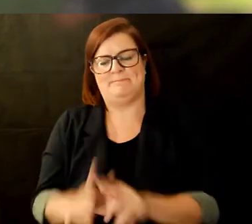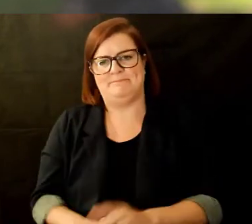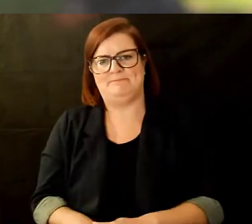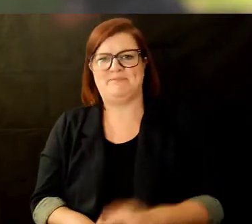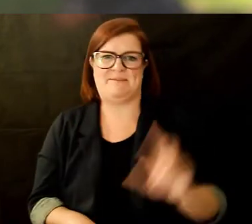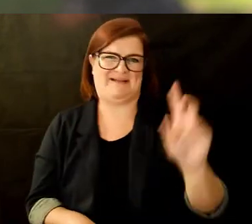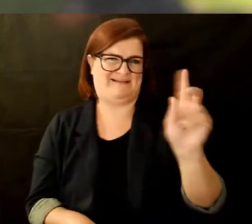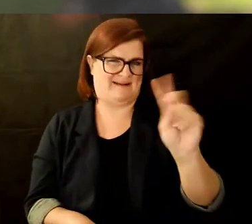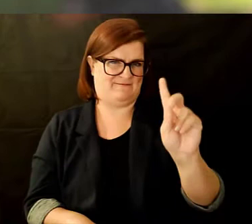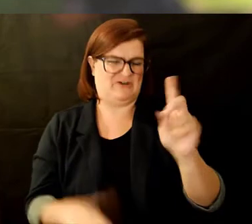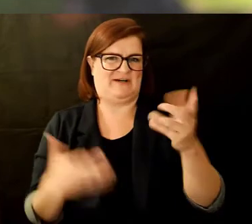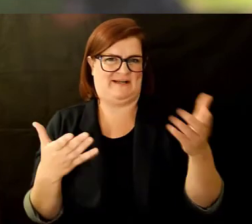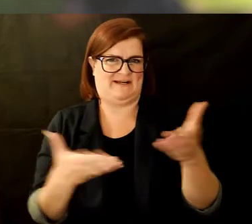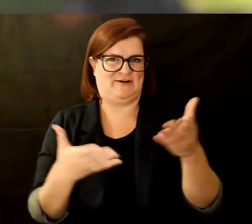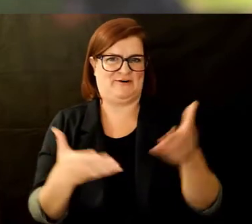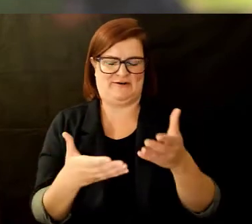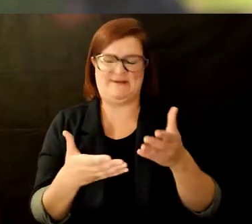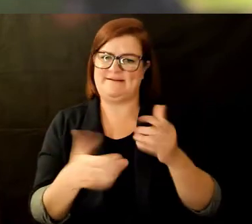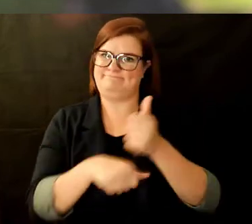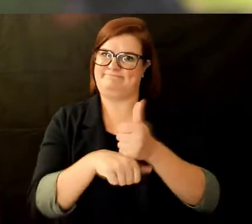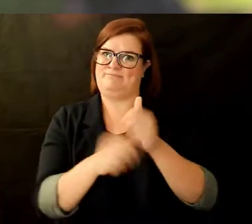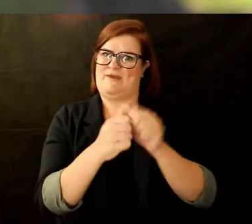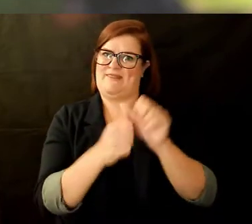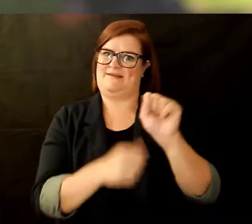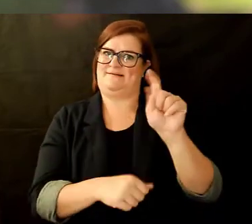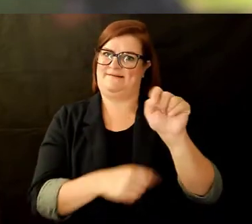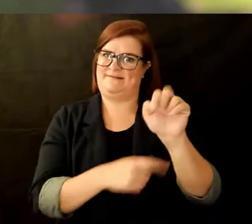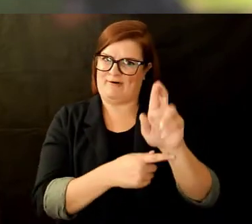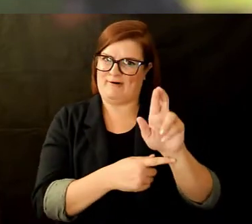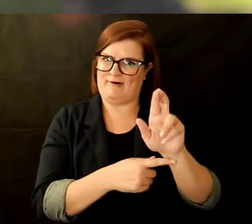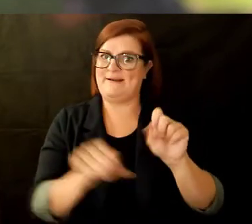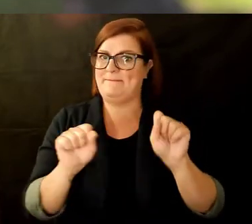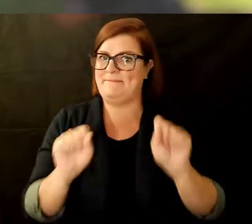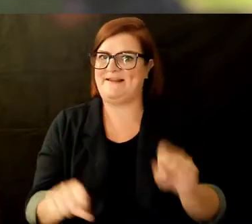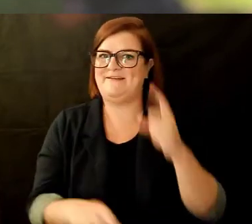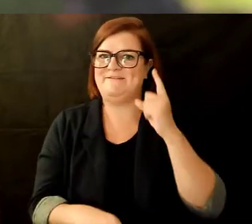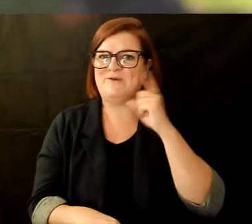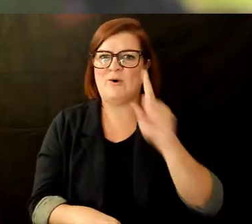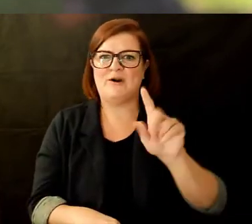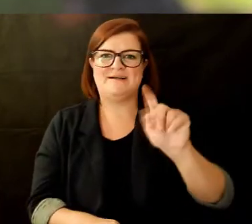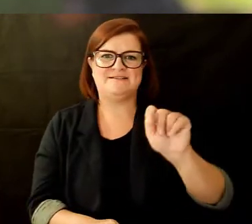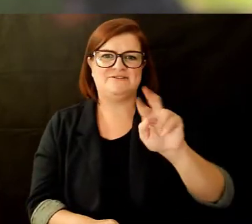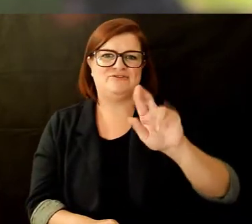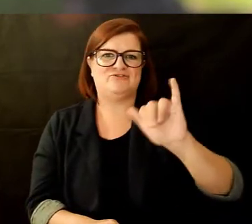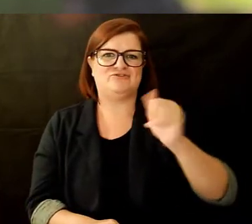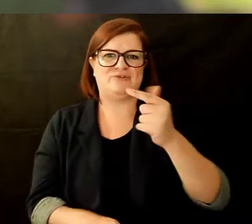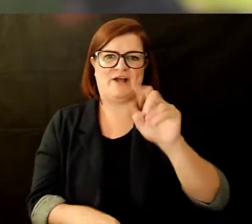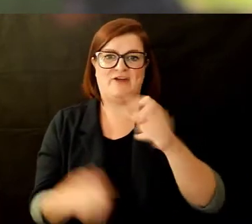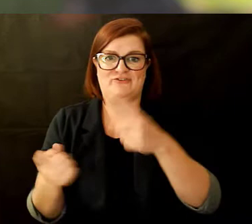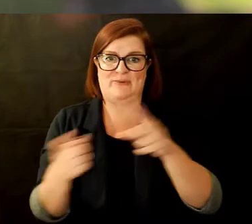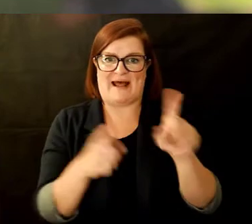What Denver's really kind of created with STAR is the ability for a triage to take place at the 911 center that